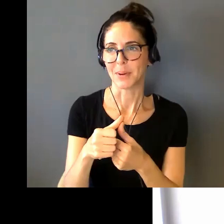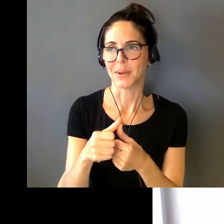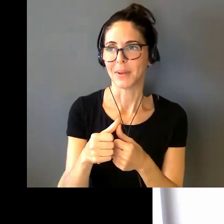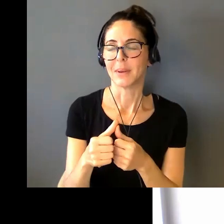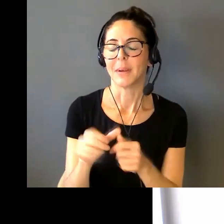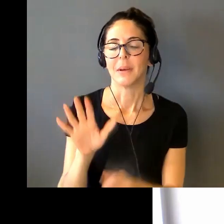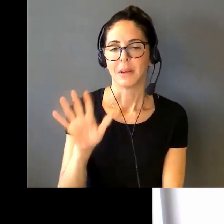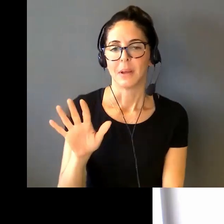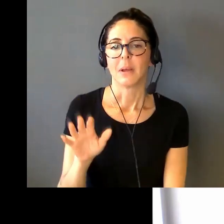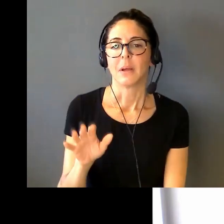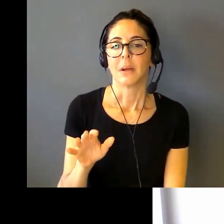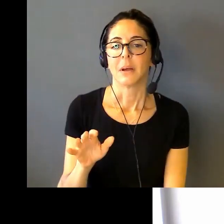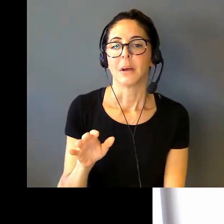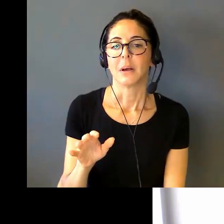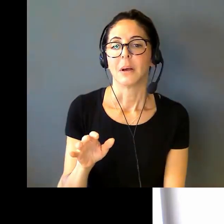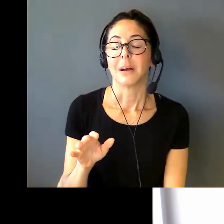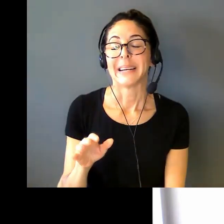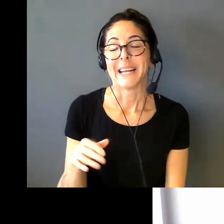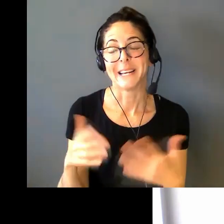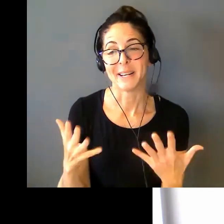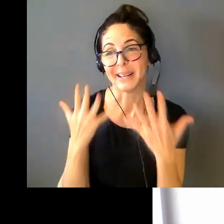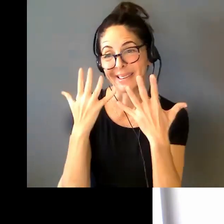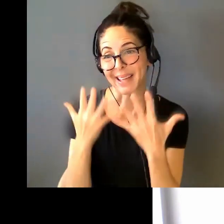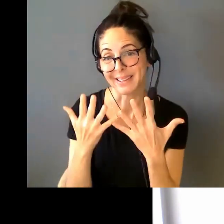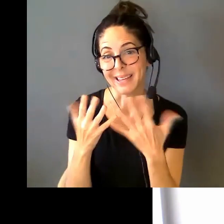we’re not that good to our international students in the postsecondary context.